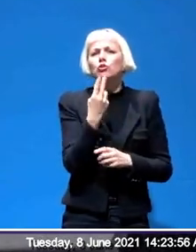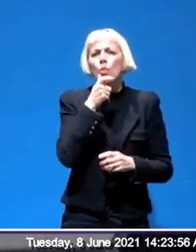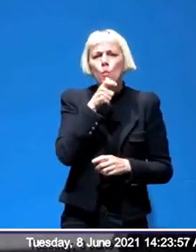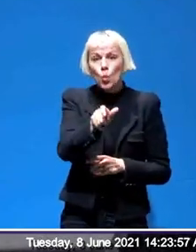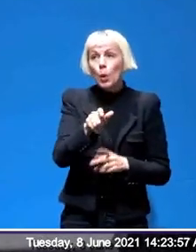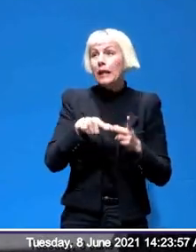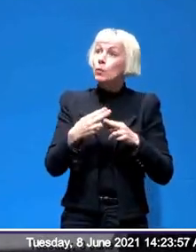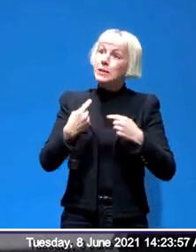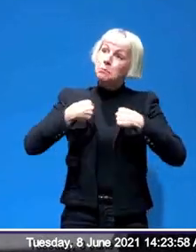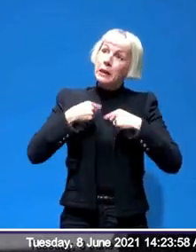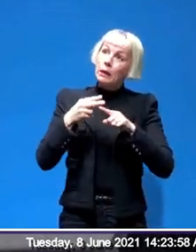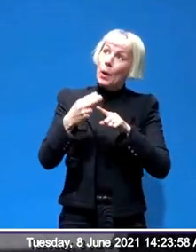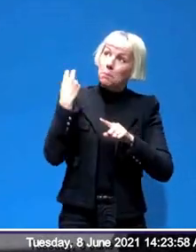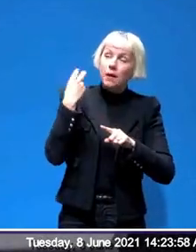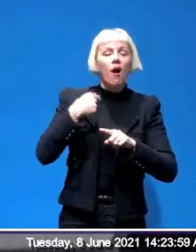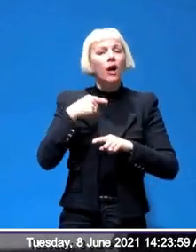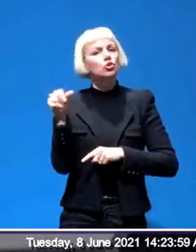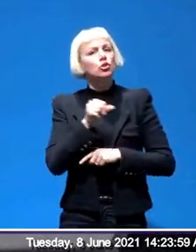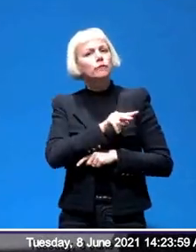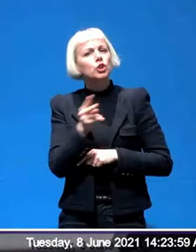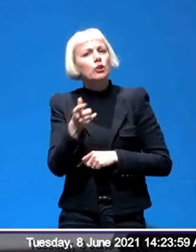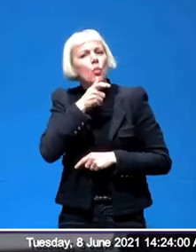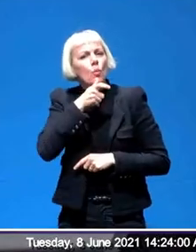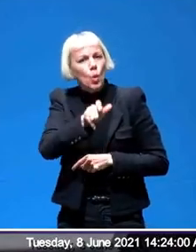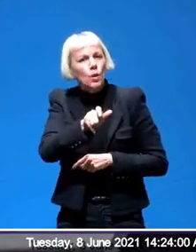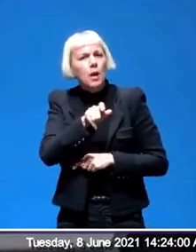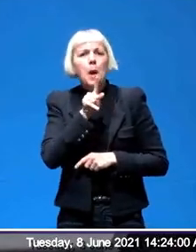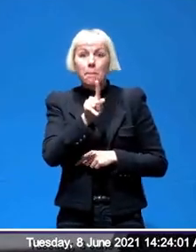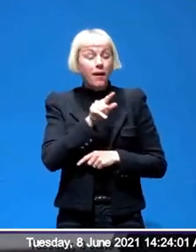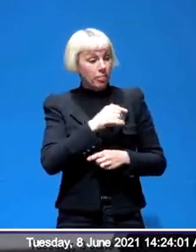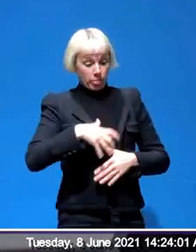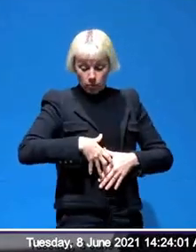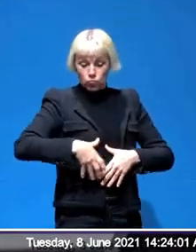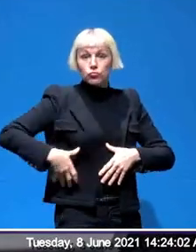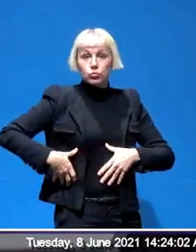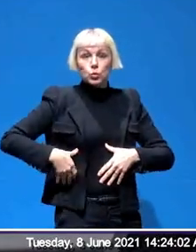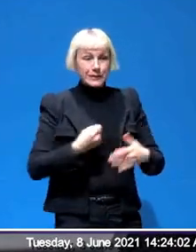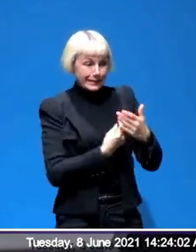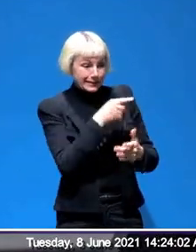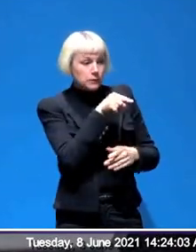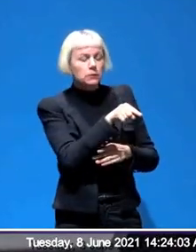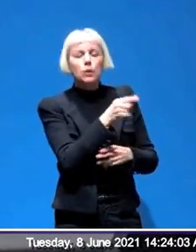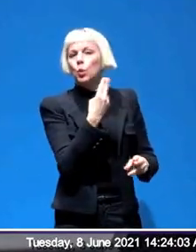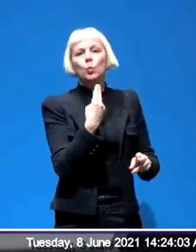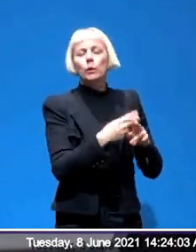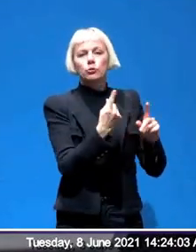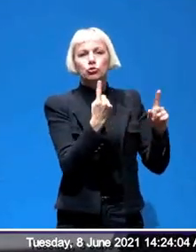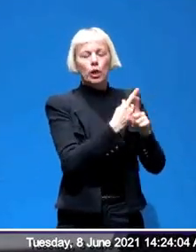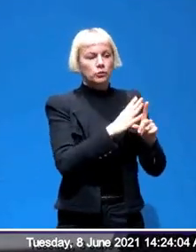I think it moved very quickly, that incident, and became escalated very quickly.